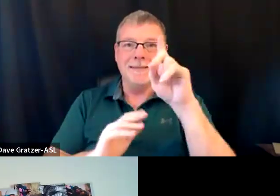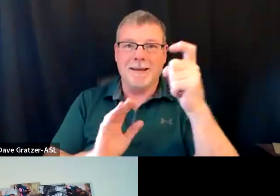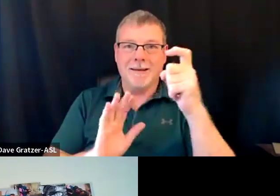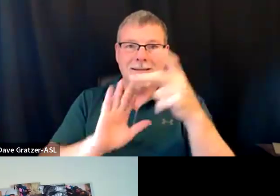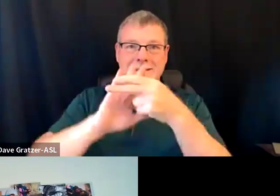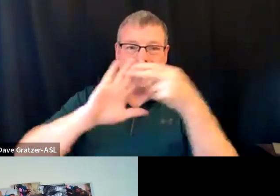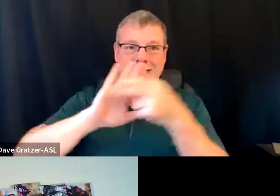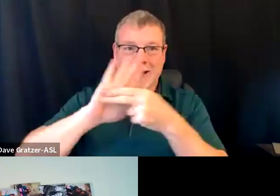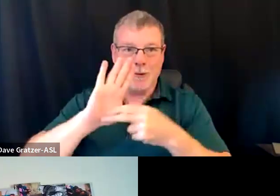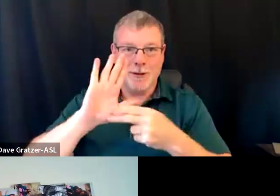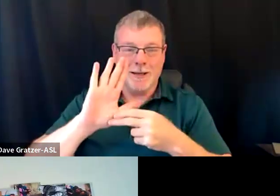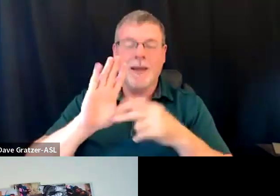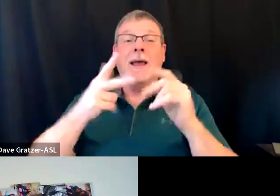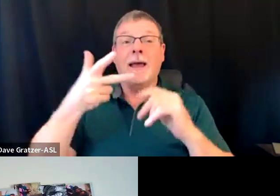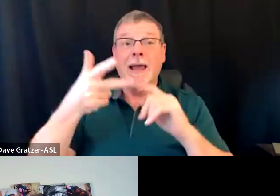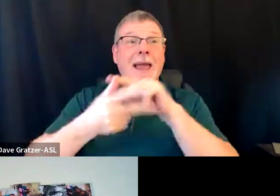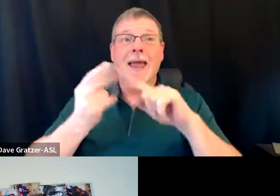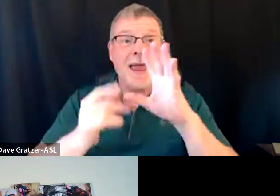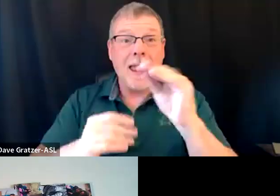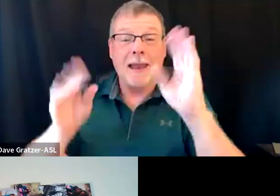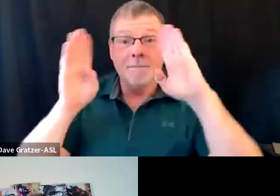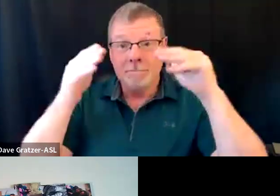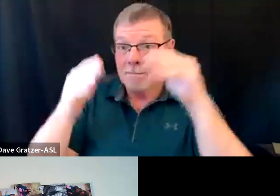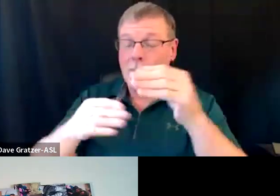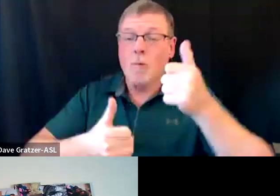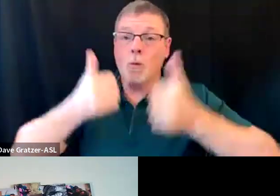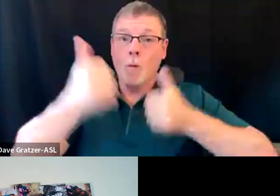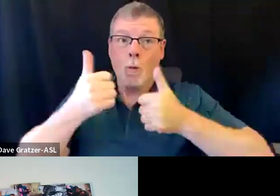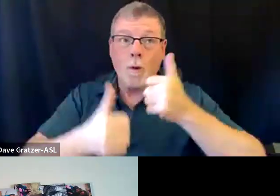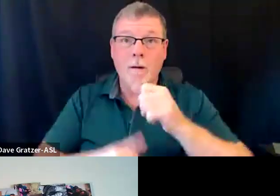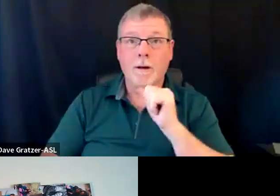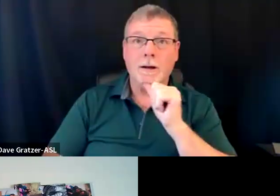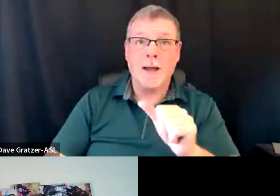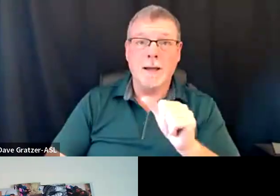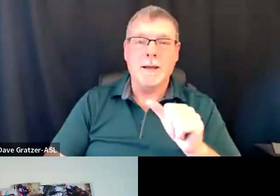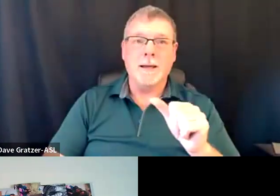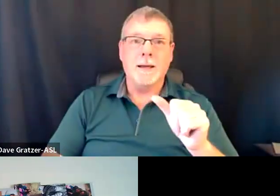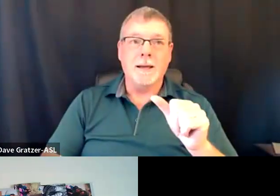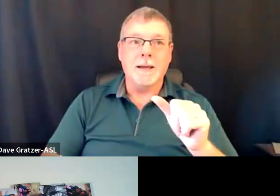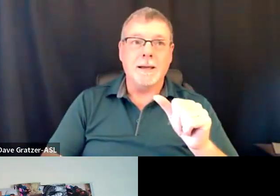And is really focused on whether or not there is a diagnosable mental,